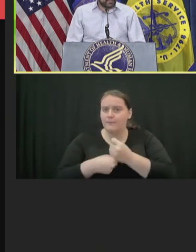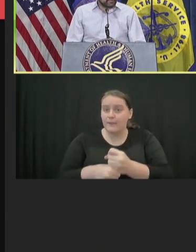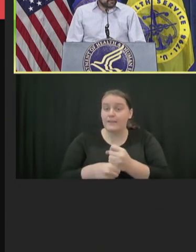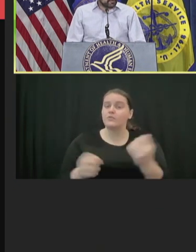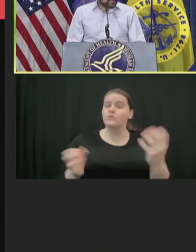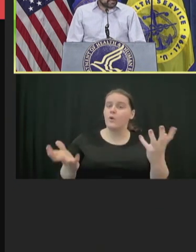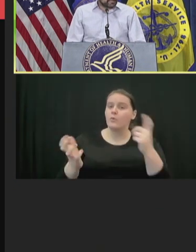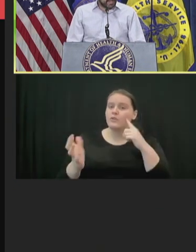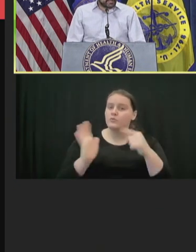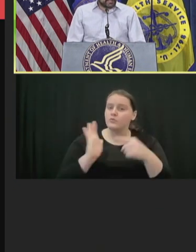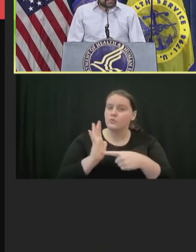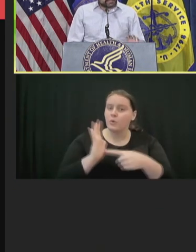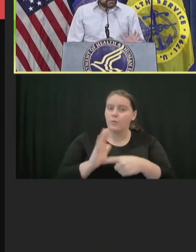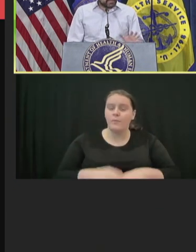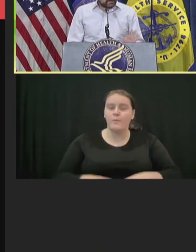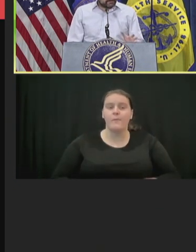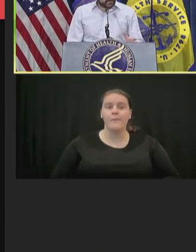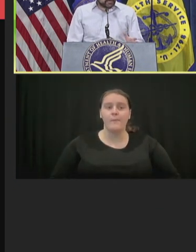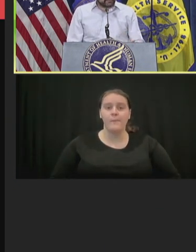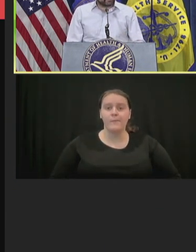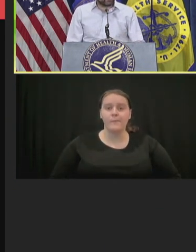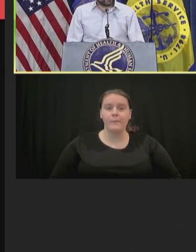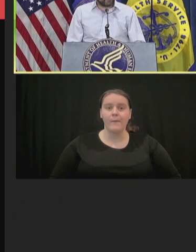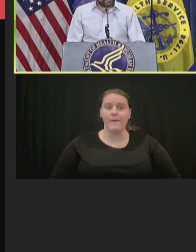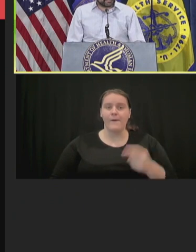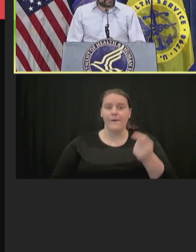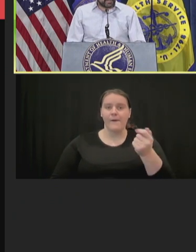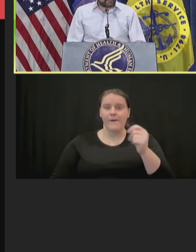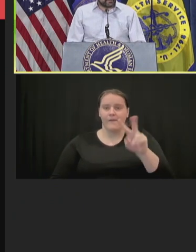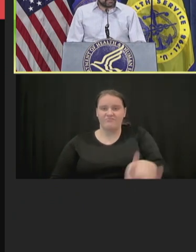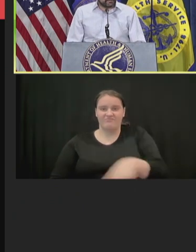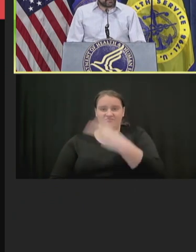The first is that it's a bit inverted from what we might expect for a typical